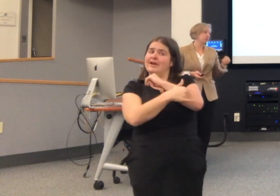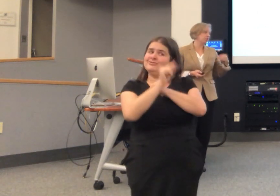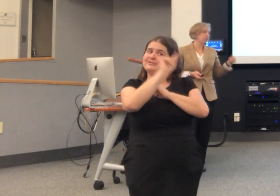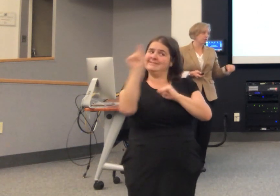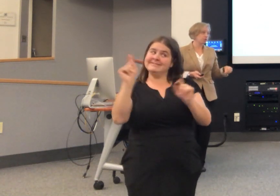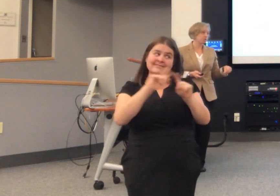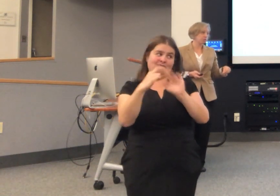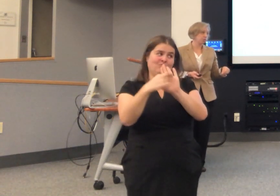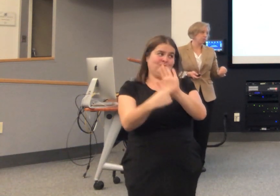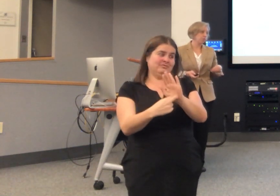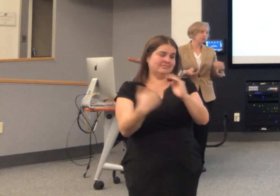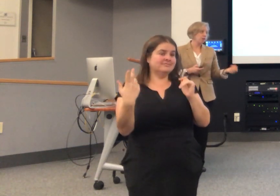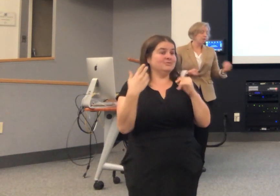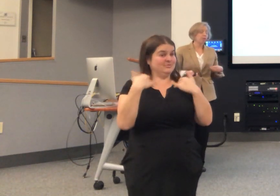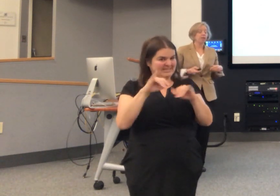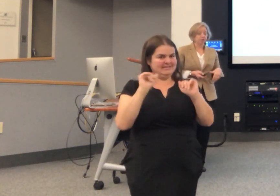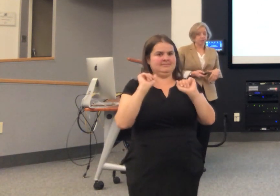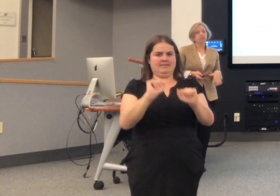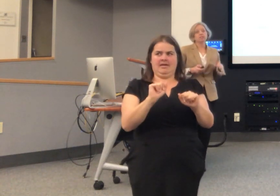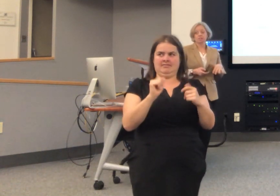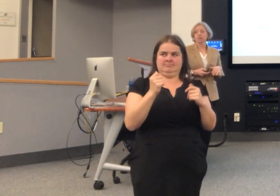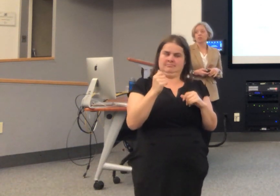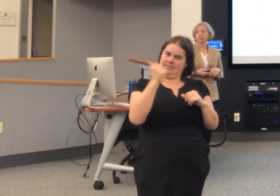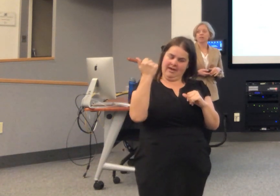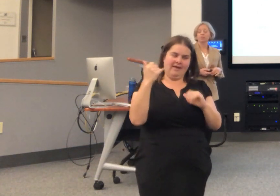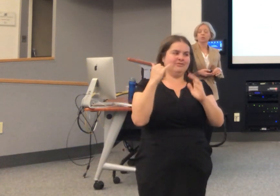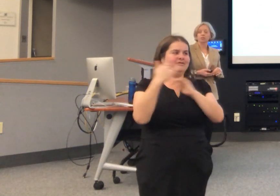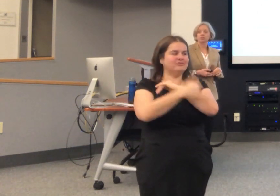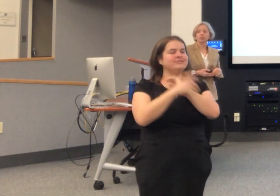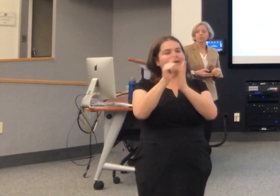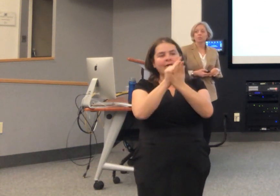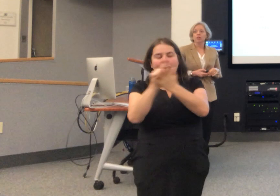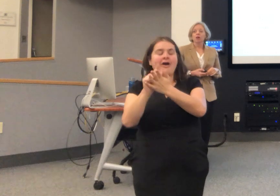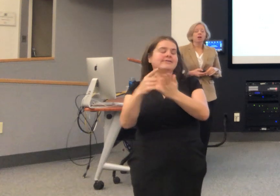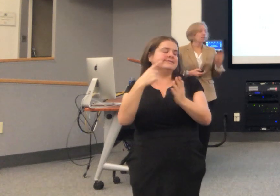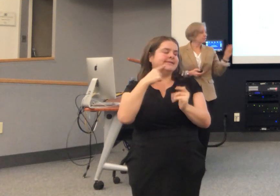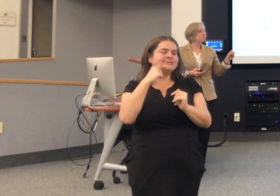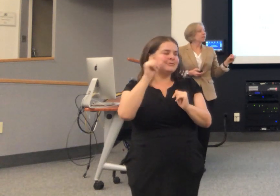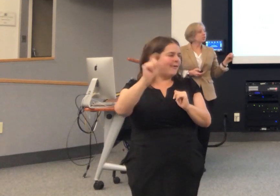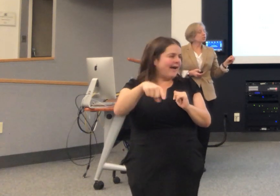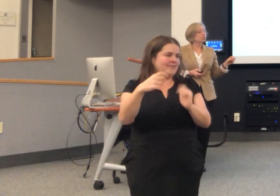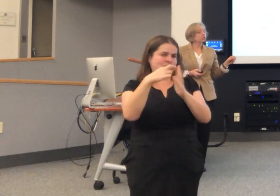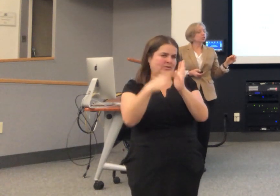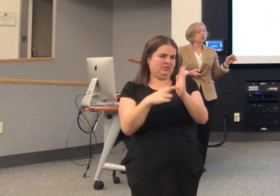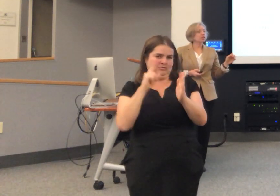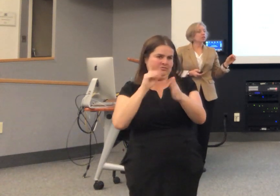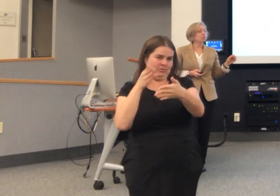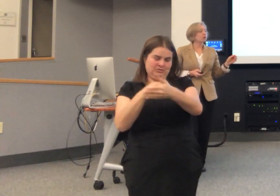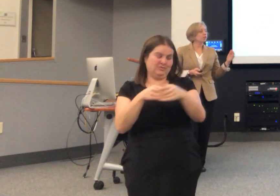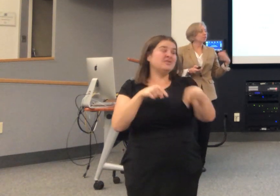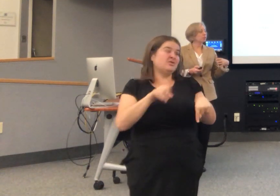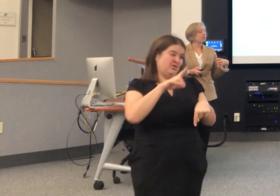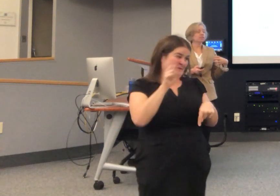to register in order to sue, but under United States law you have to register. If somebody asked earlier,